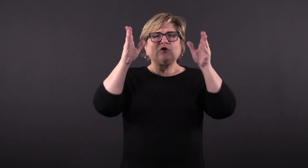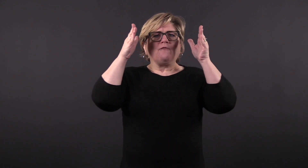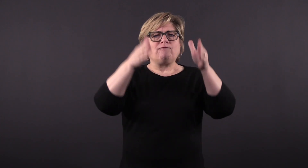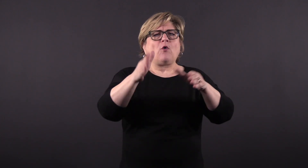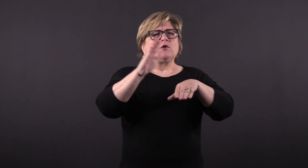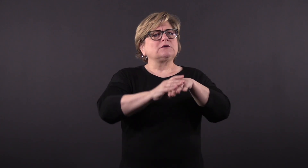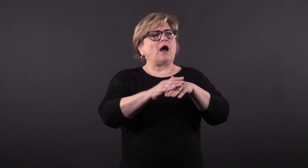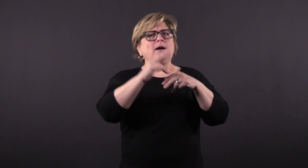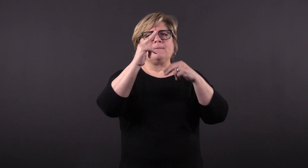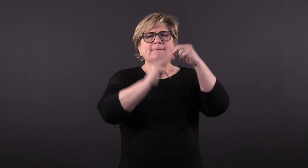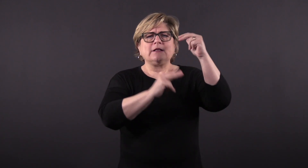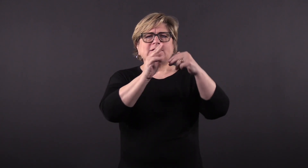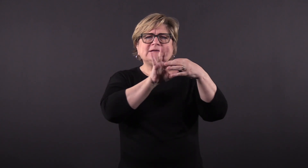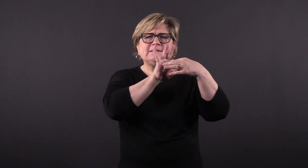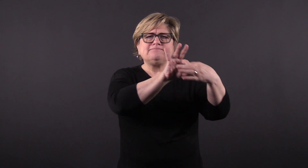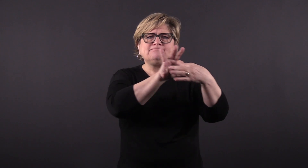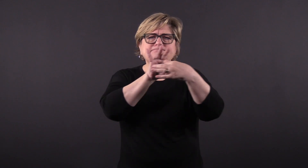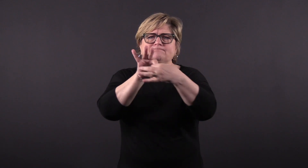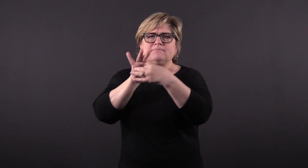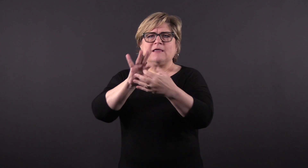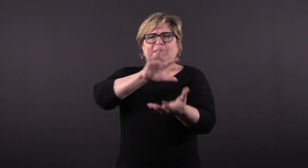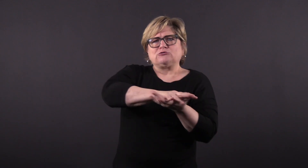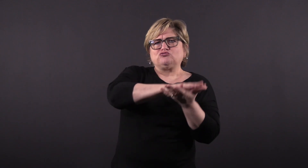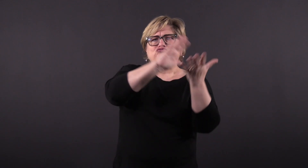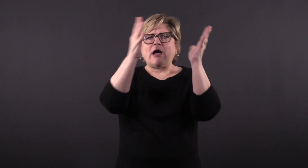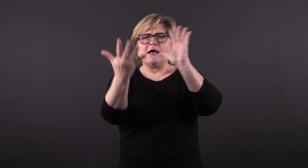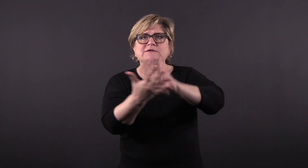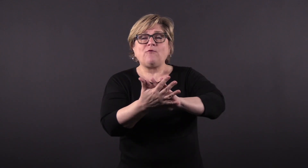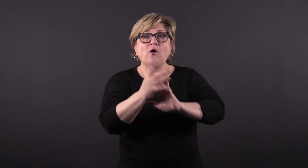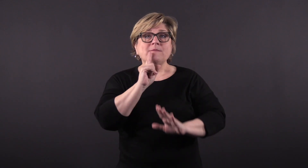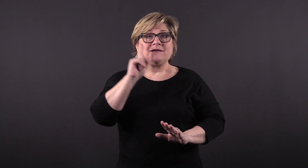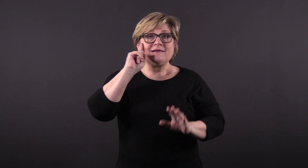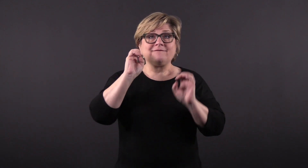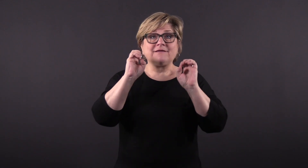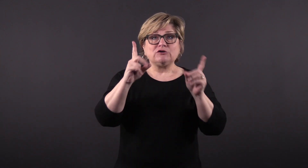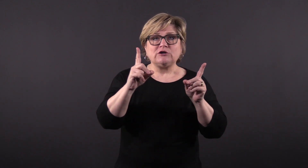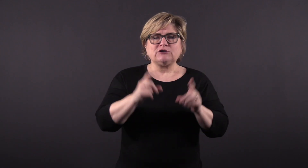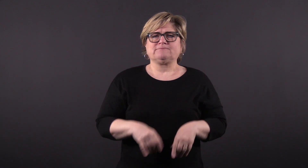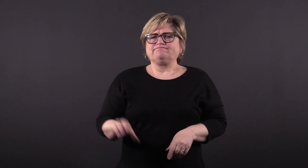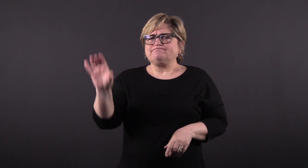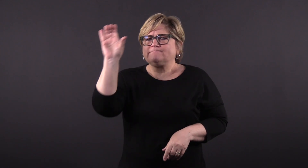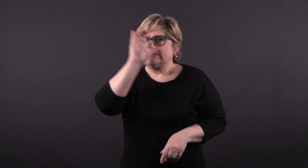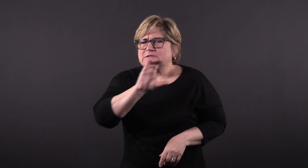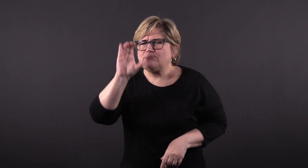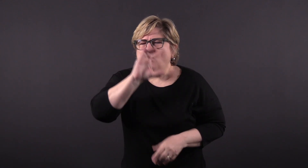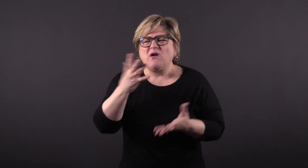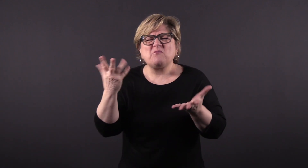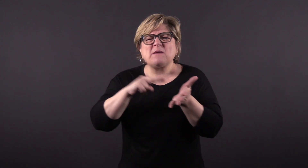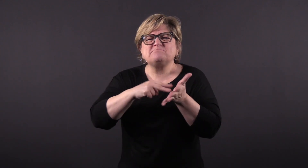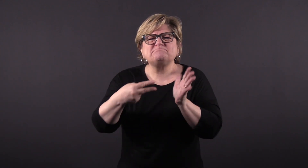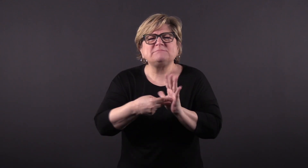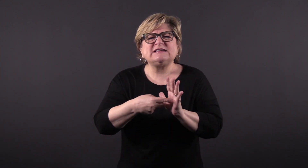focused on building connections that transform deaf education, exploring the meaning of the